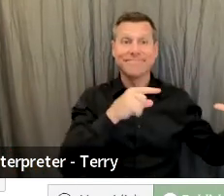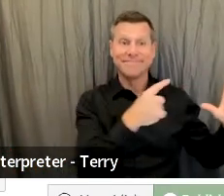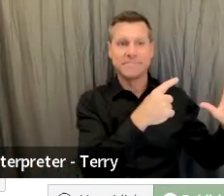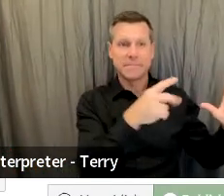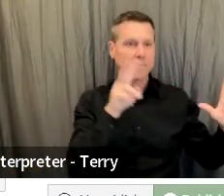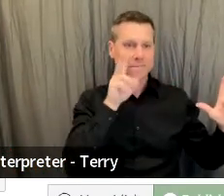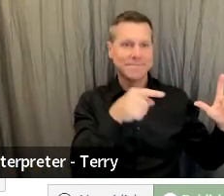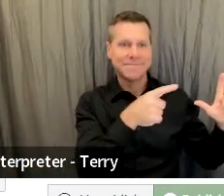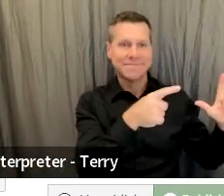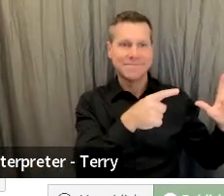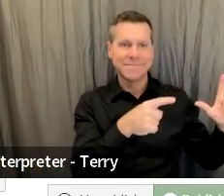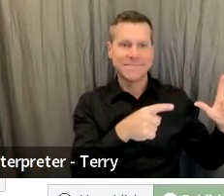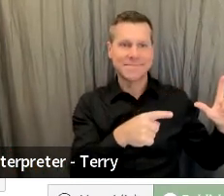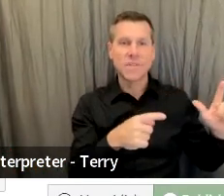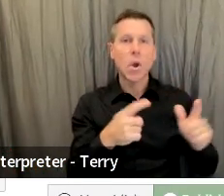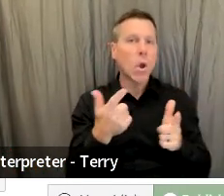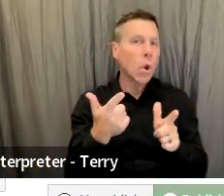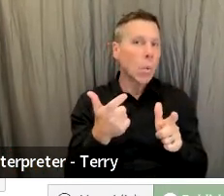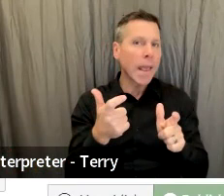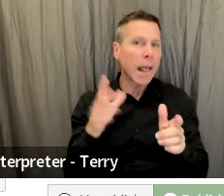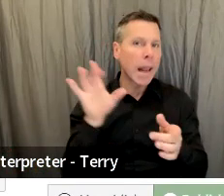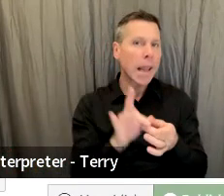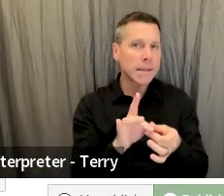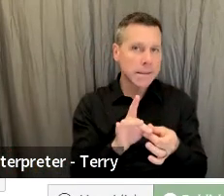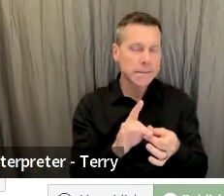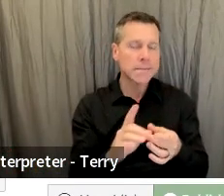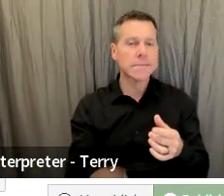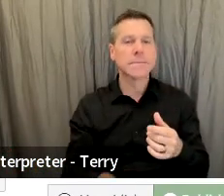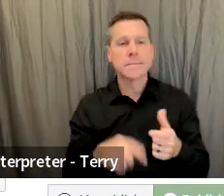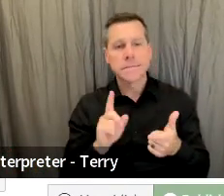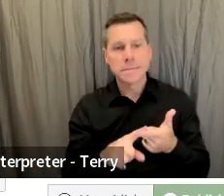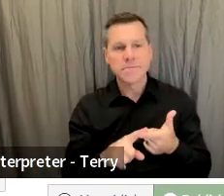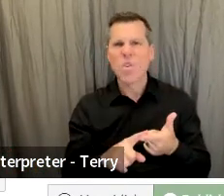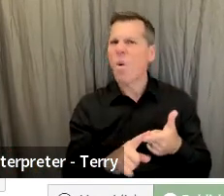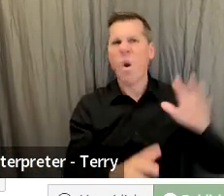we've got quick links to each of them. Or you can take the whole thing as a module